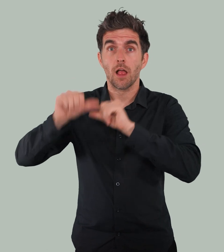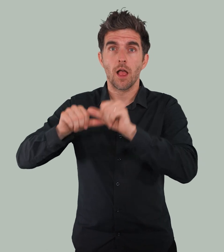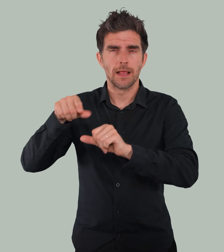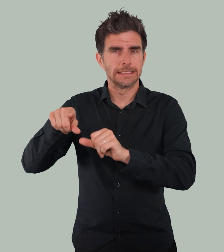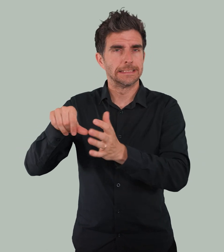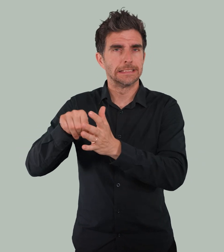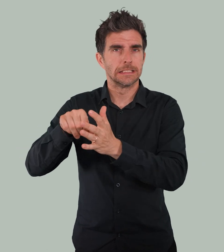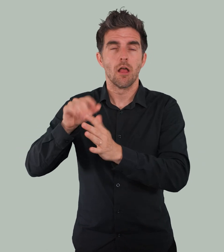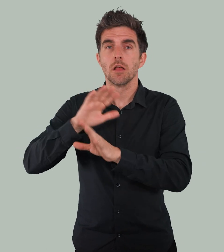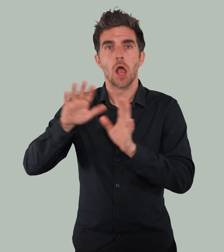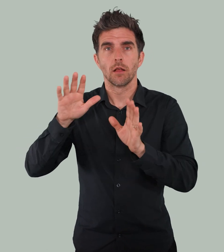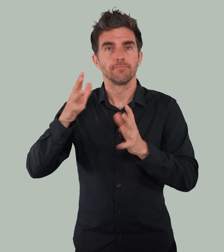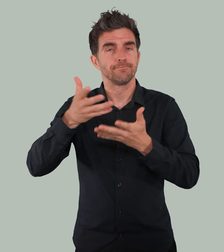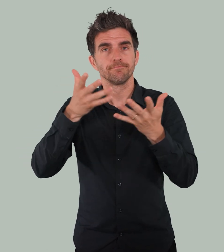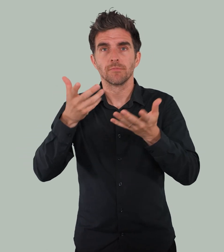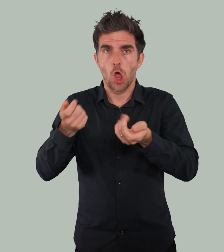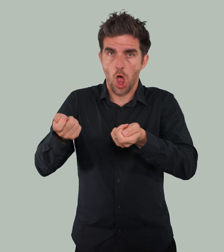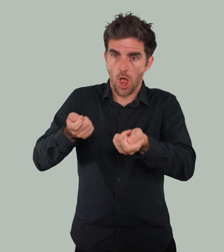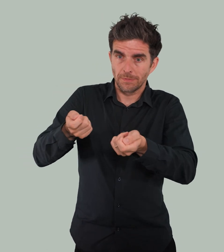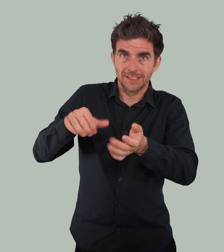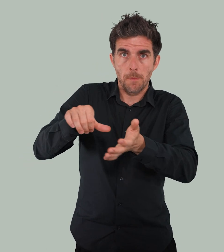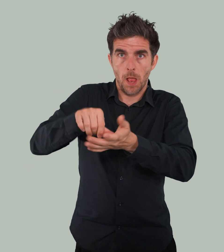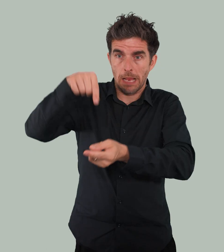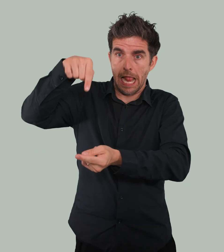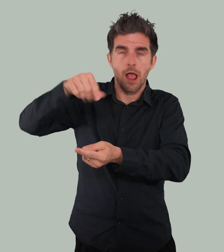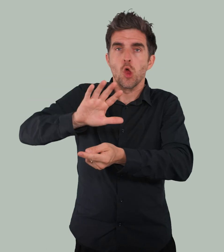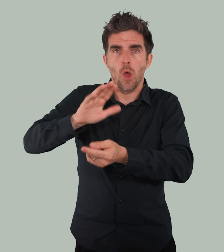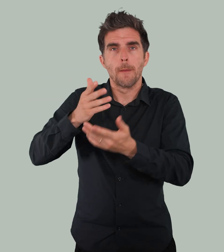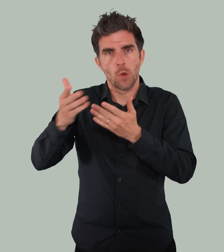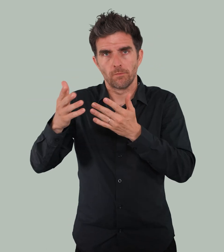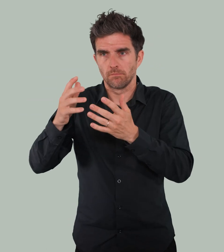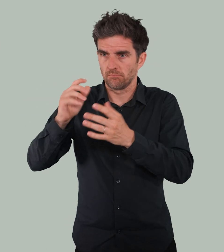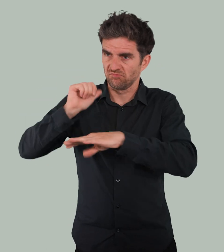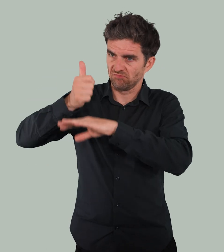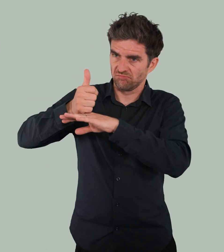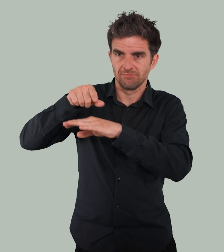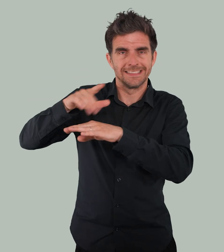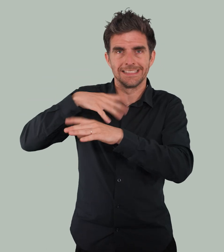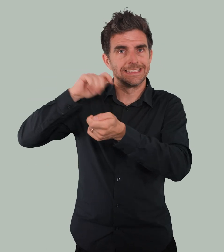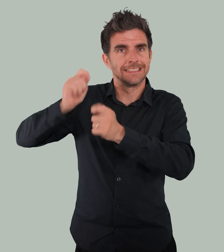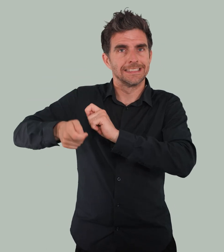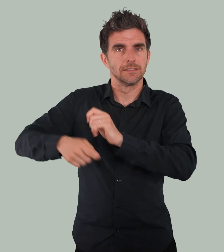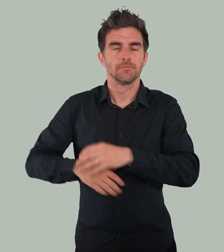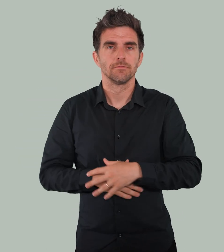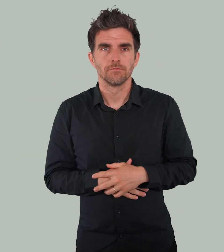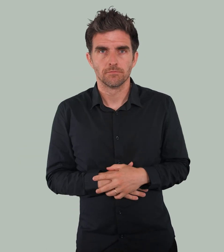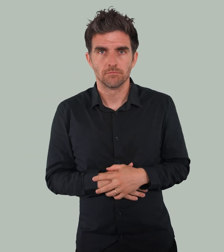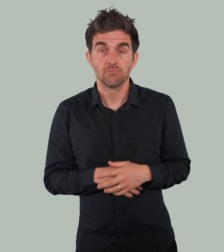design features rather than isolated operational problems.